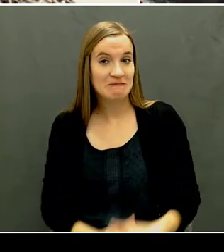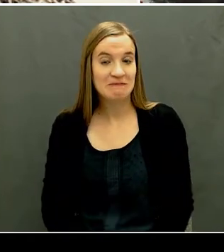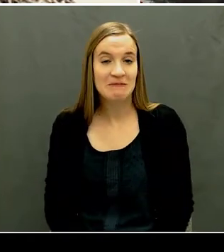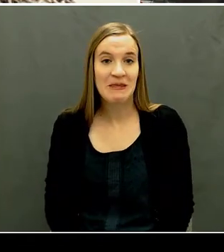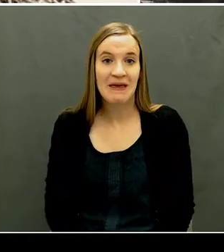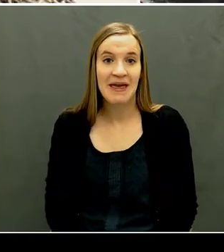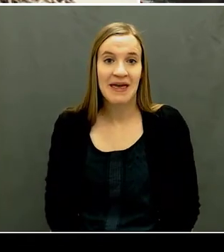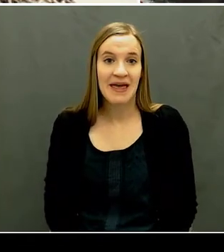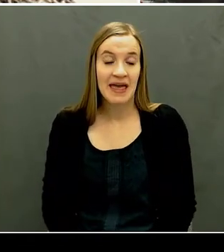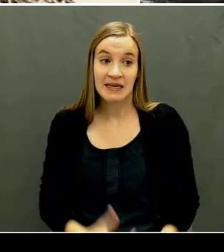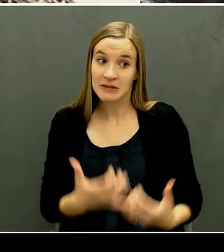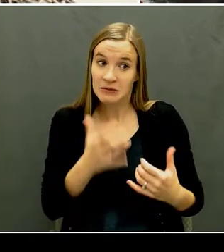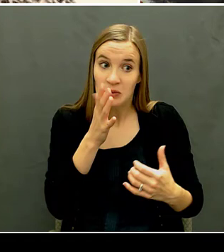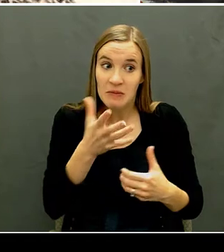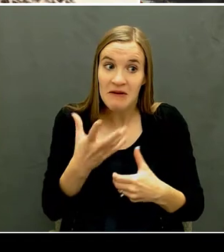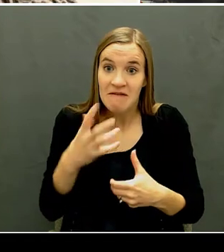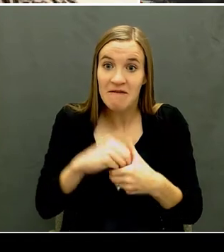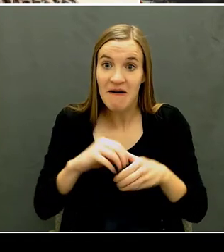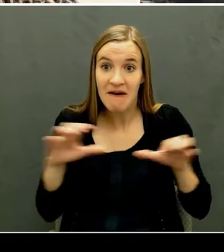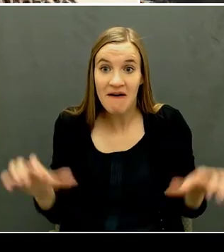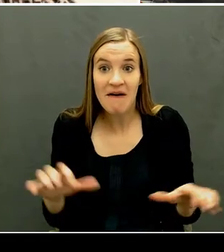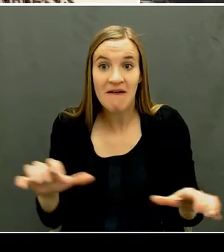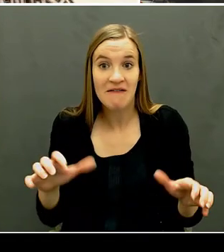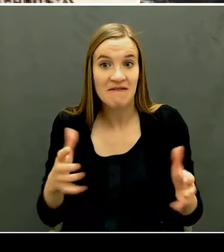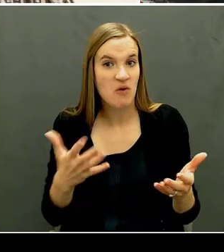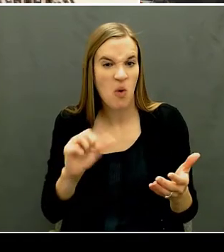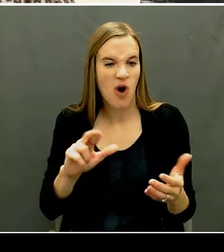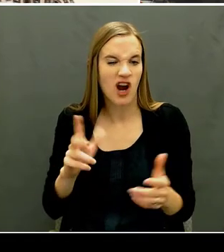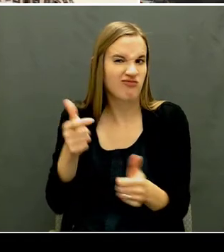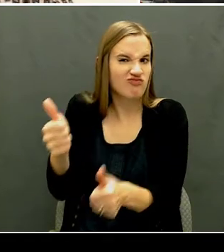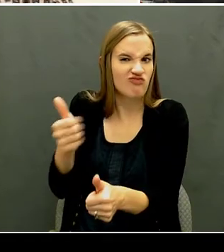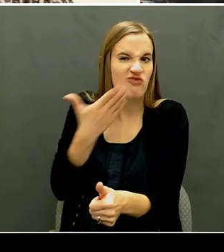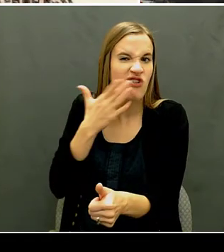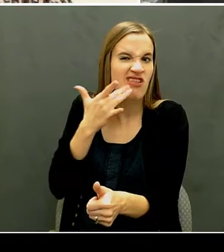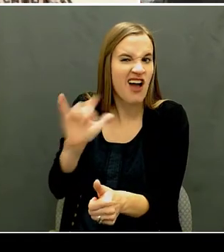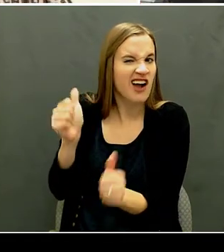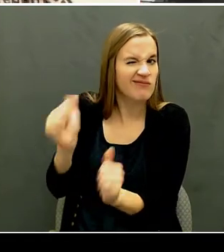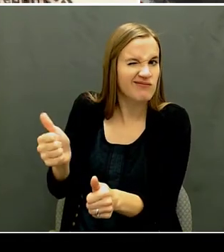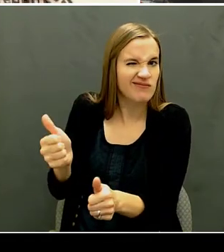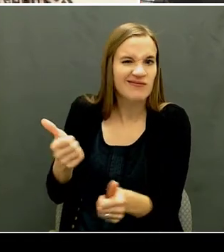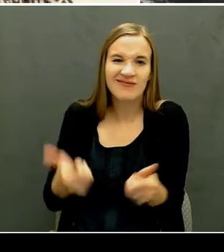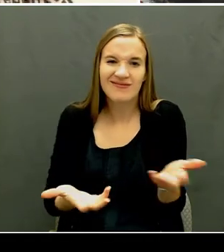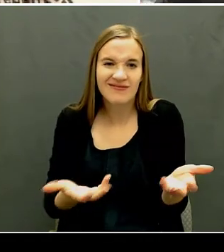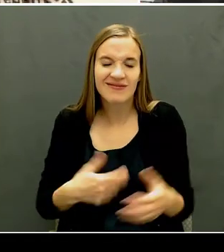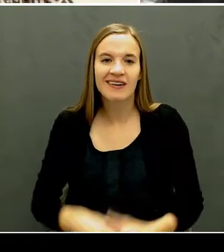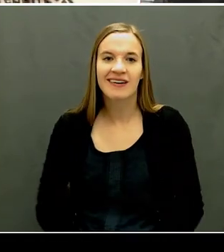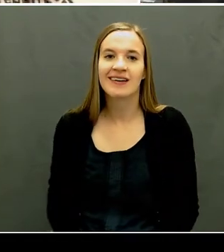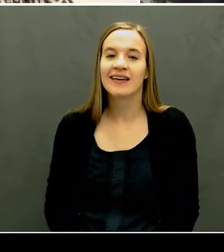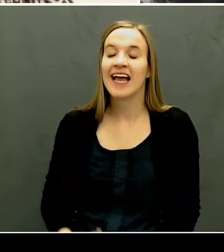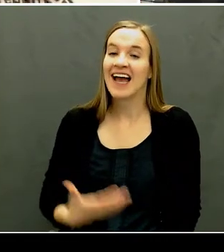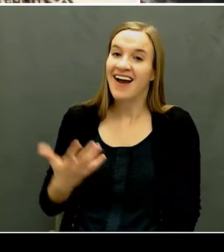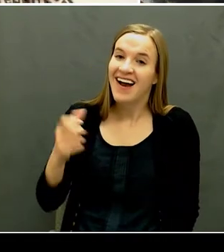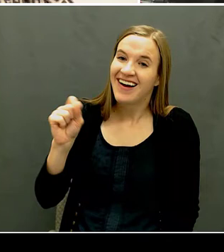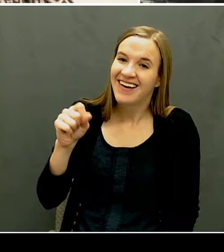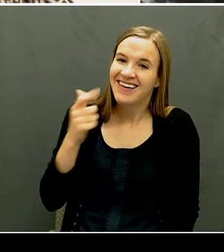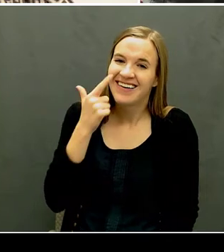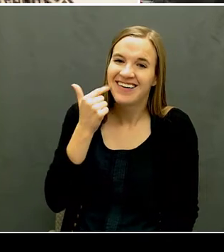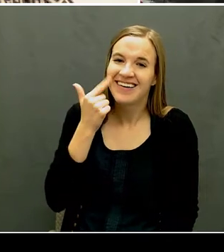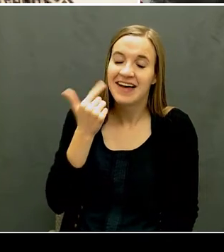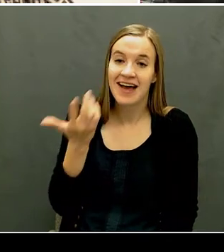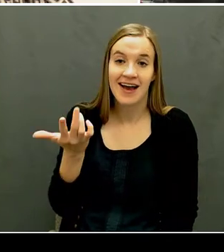Mark Johnson: Yeah, I think you know, um, you know, the, you know, obviously I was the